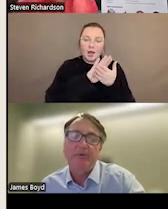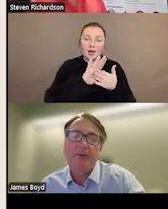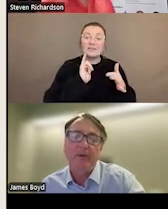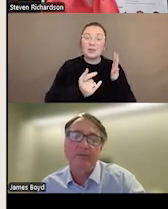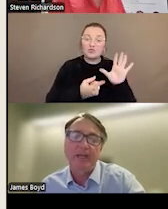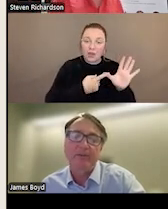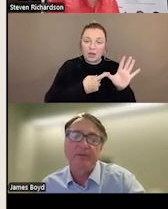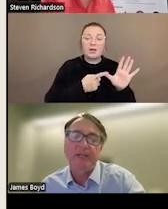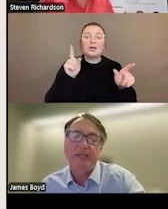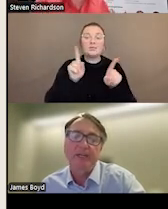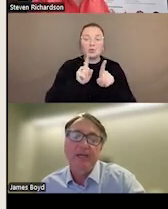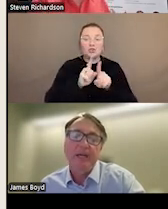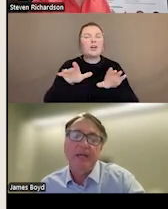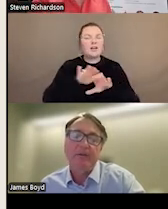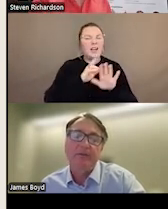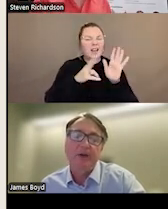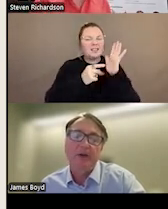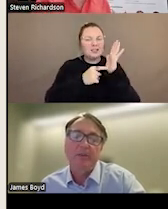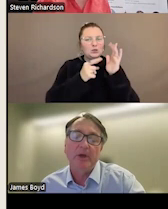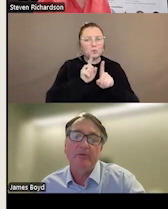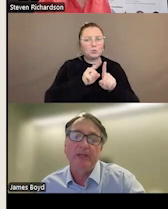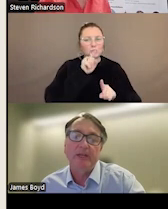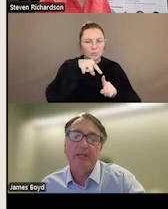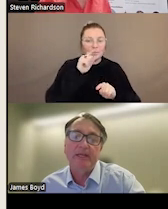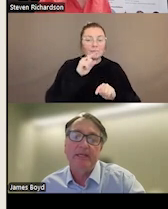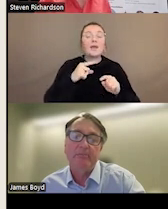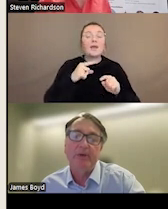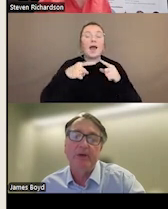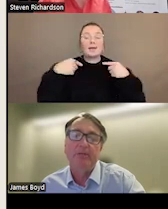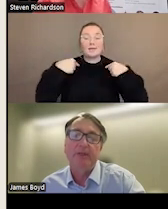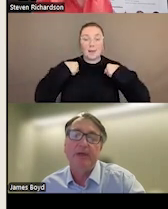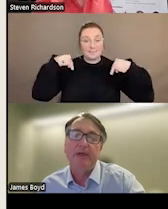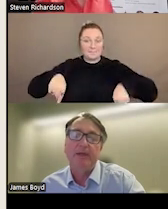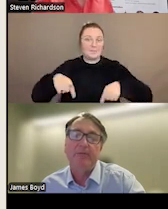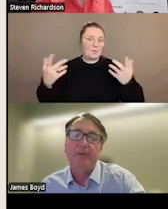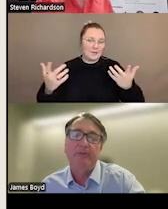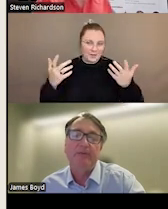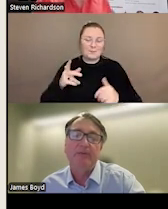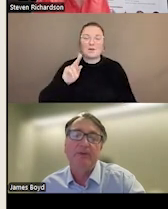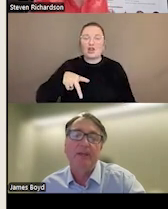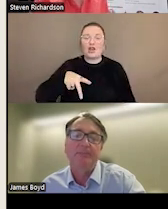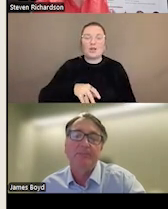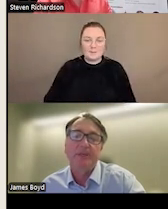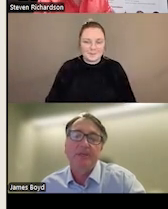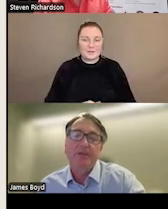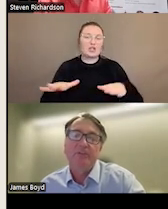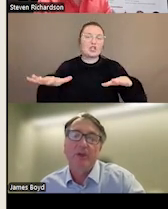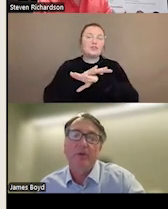also covers the Northern Territory and I am over here in Perth covering Western Australia.